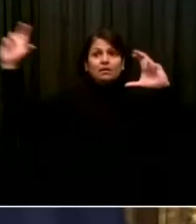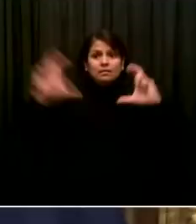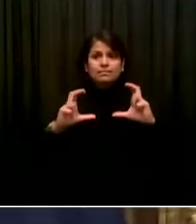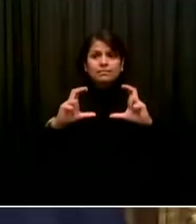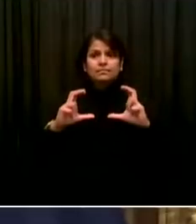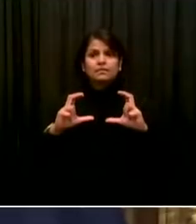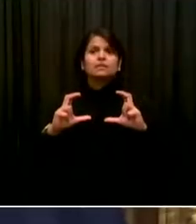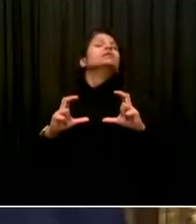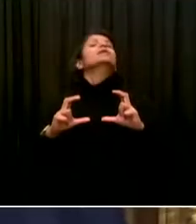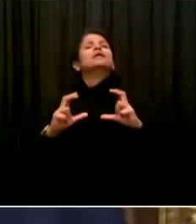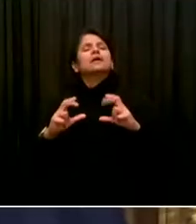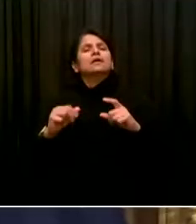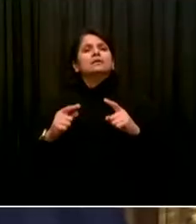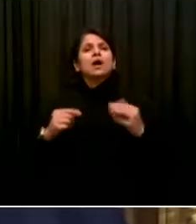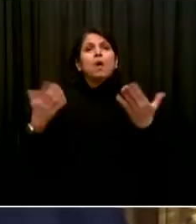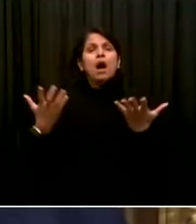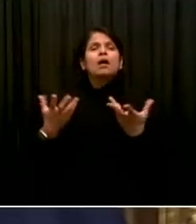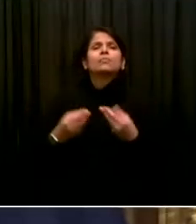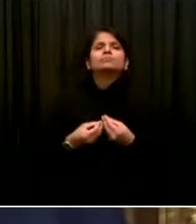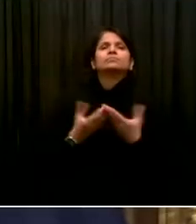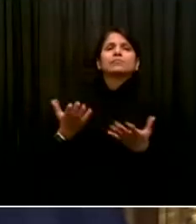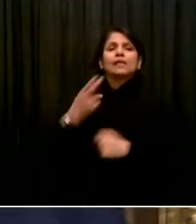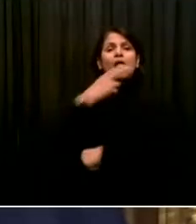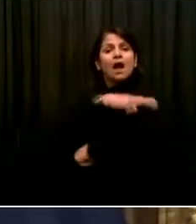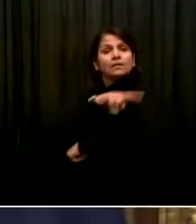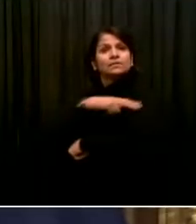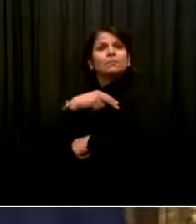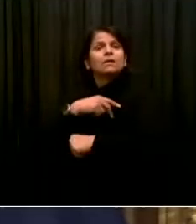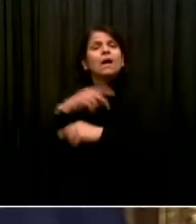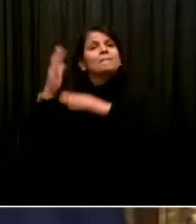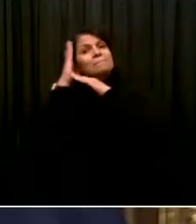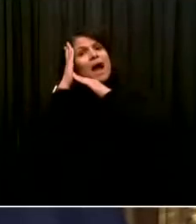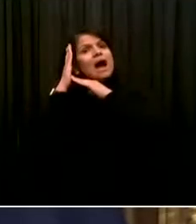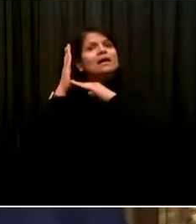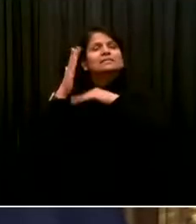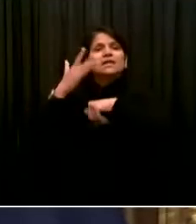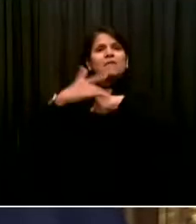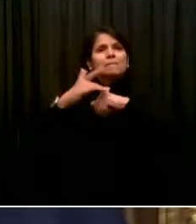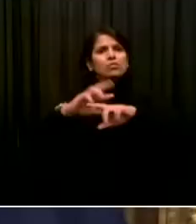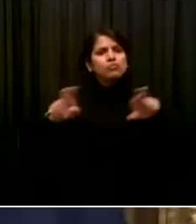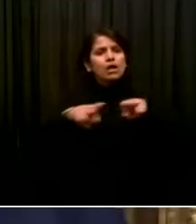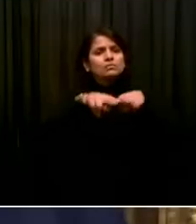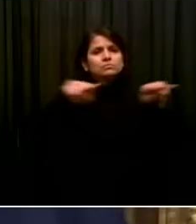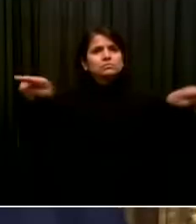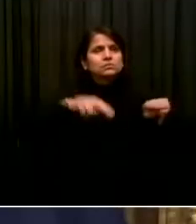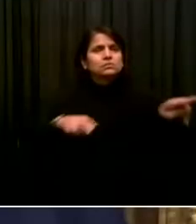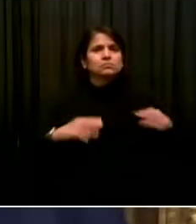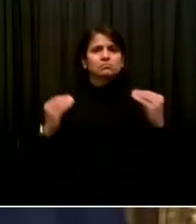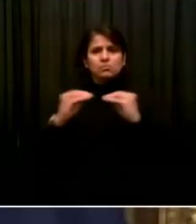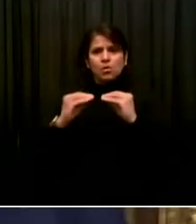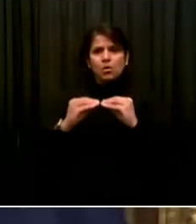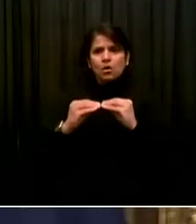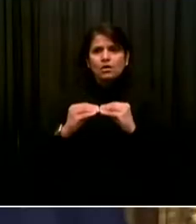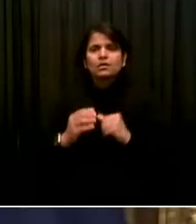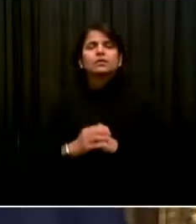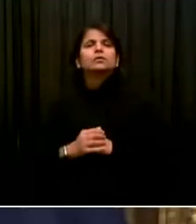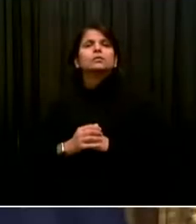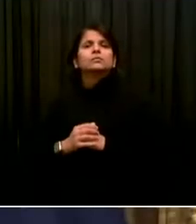FEDERAL PARTNERS TO FUND THE SE CRUCIAL RESOURCES INCLUDING HOSPITAL BEDS AND TRAINED SUPPORT STAFF.